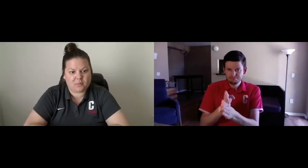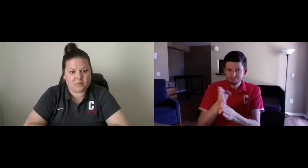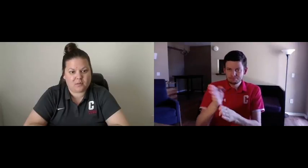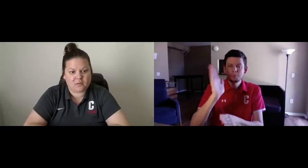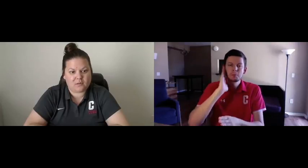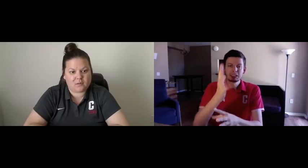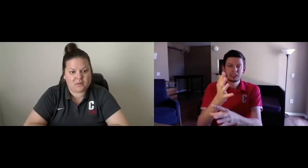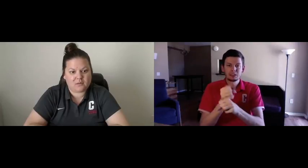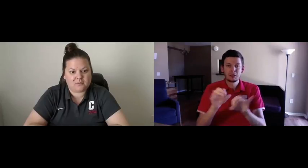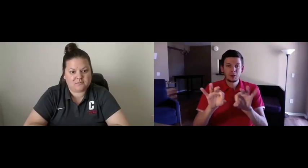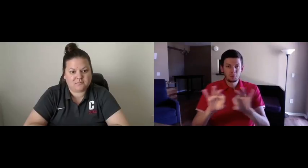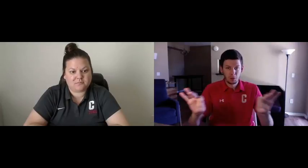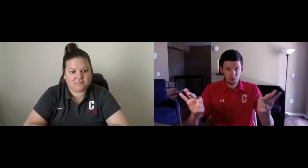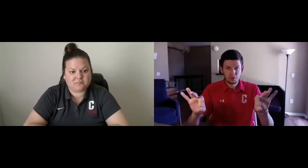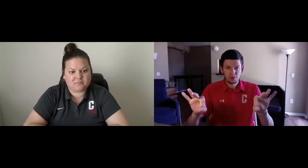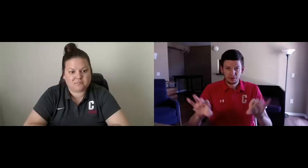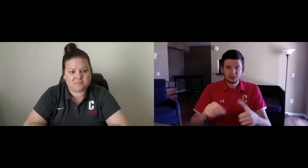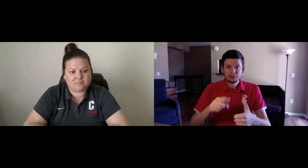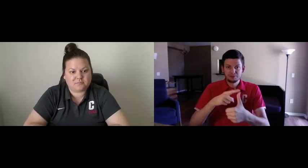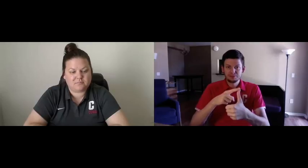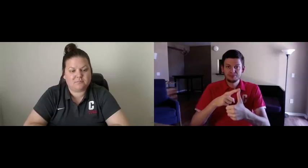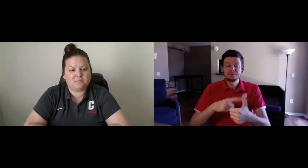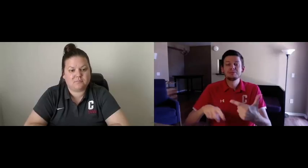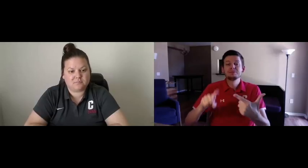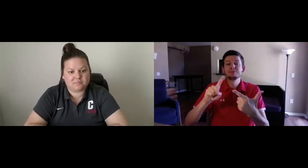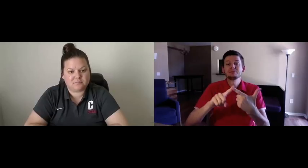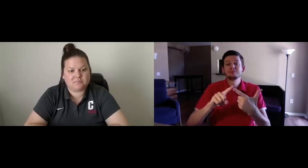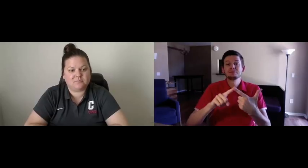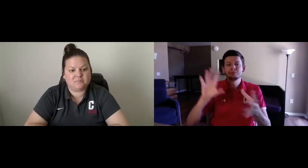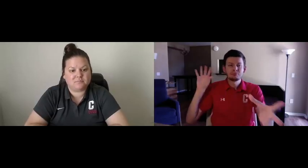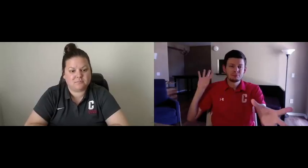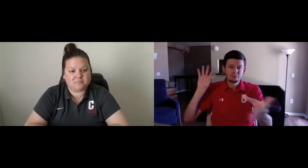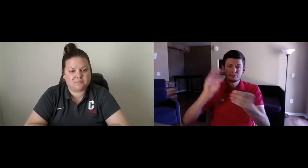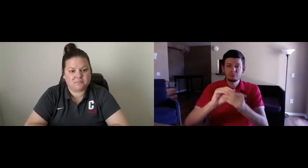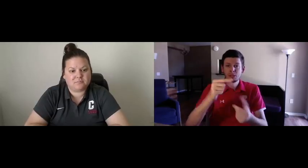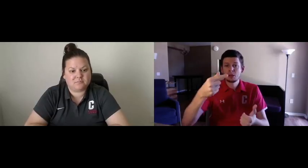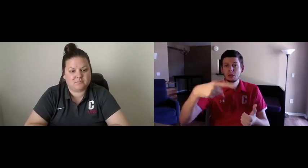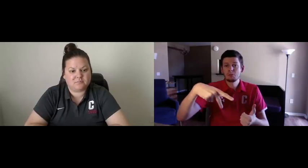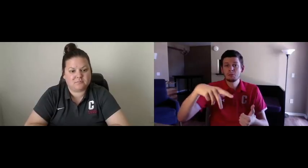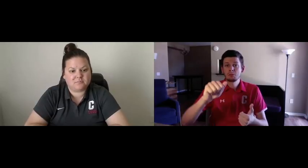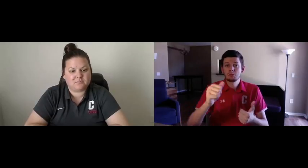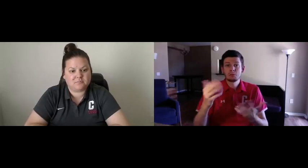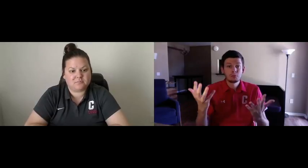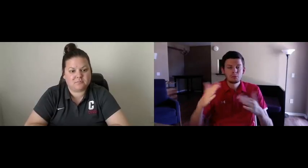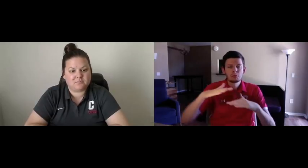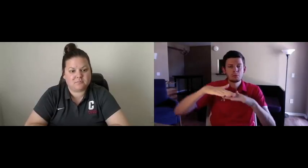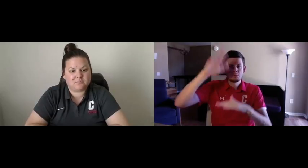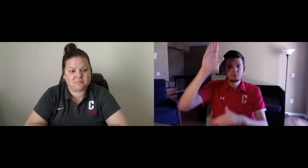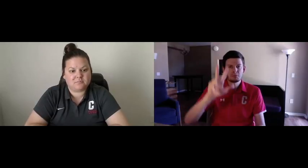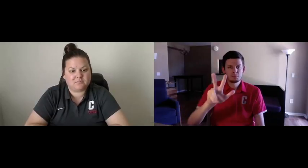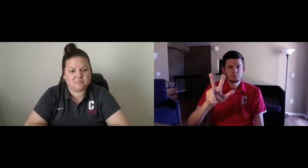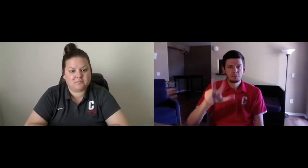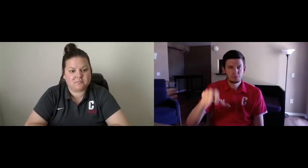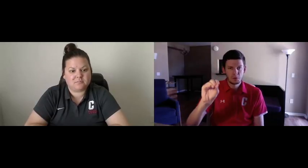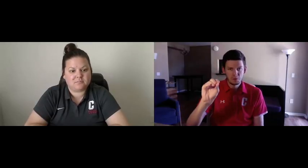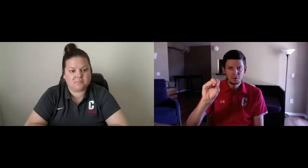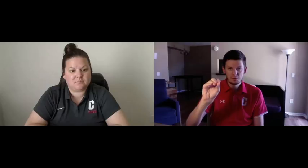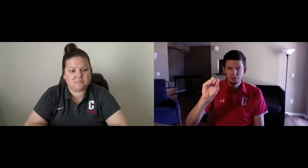On track to receive a diploma. Cumulative GPA of 3.0 or above.